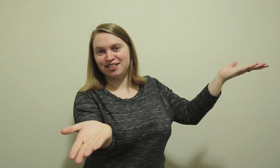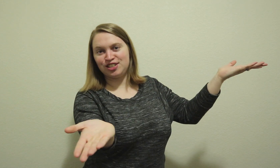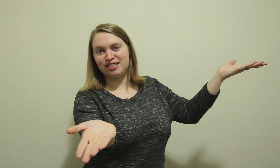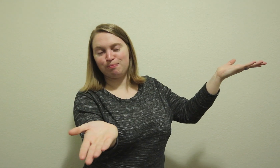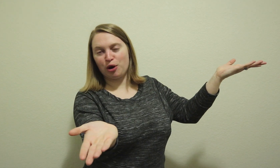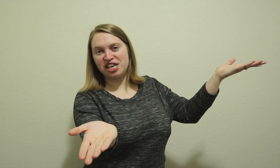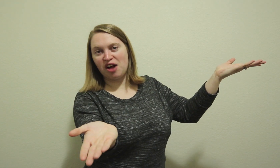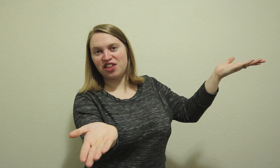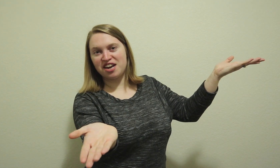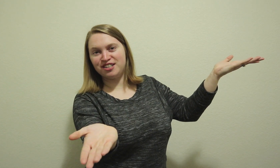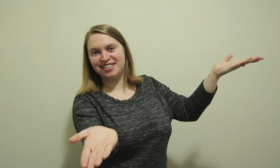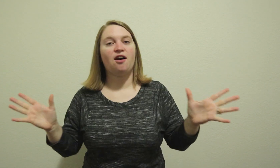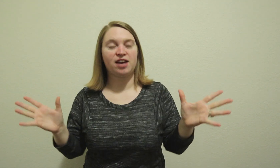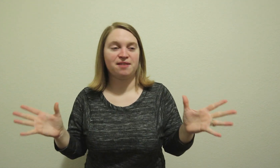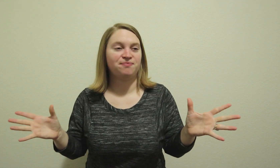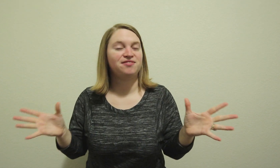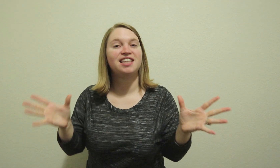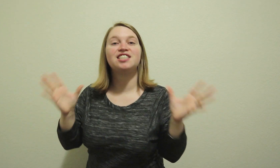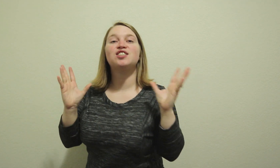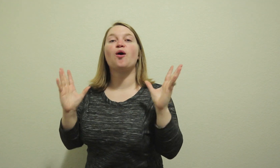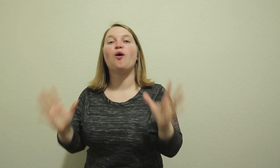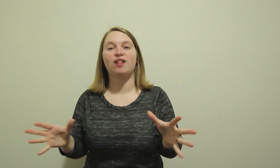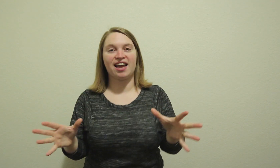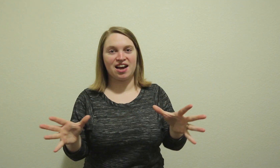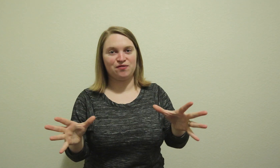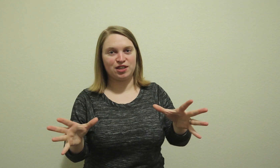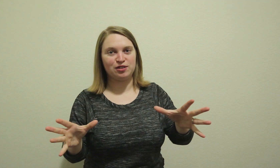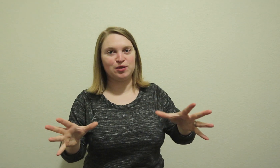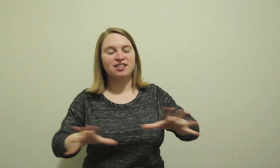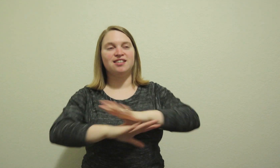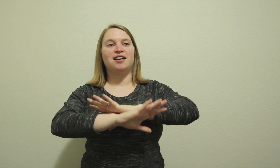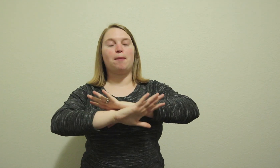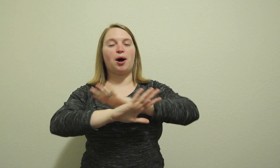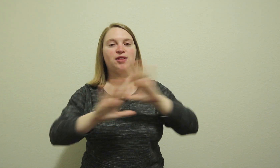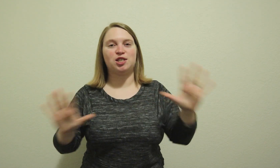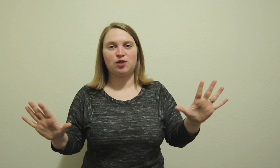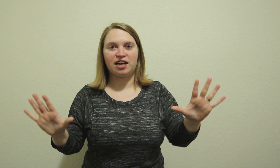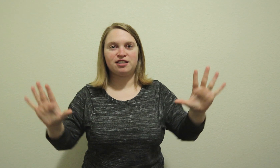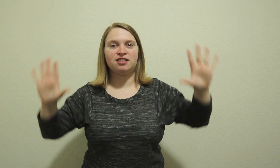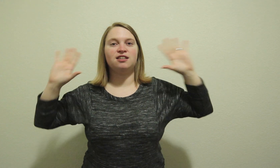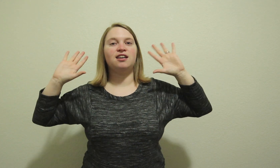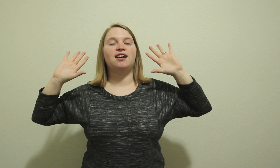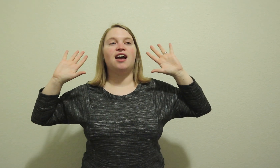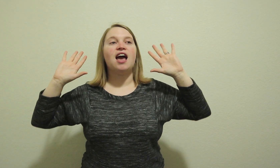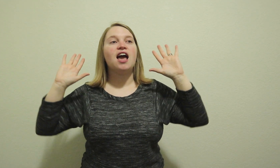Just putting it out there Okay, this is all I have for you about this grinder